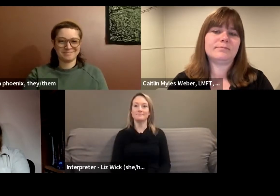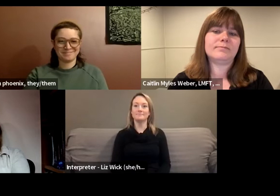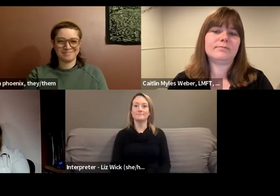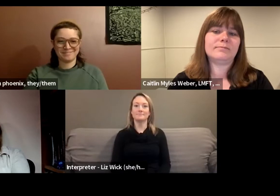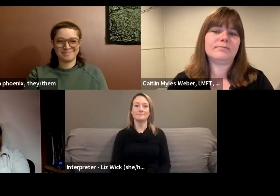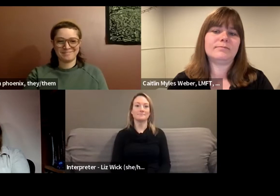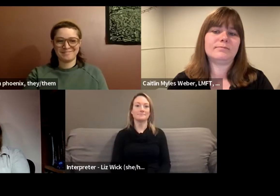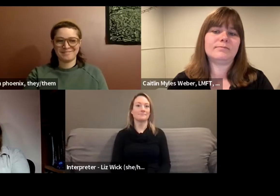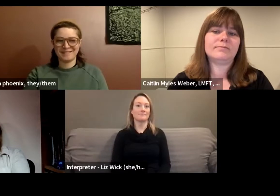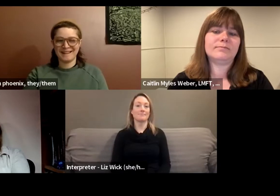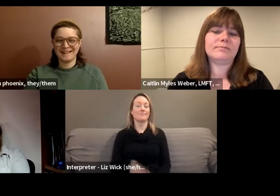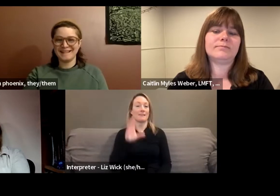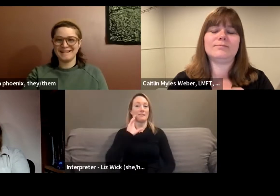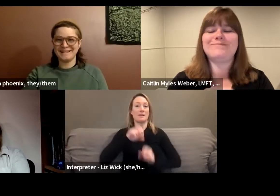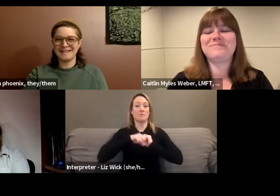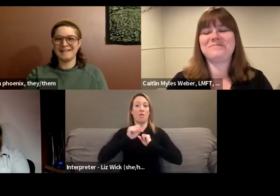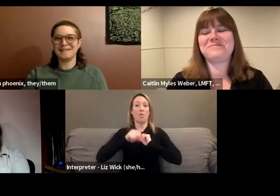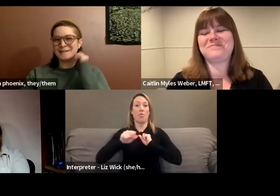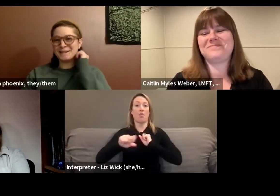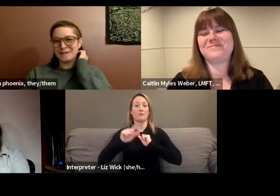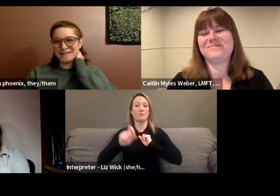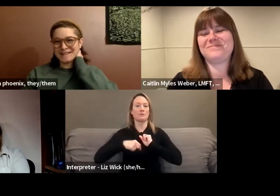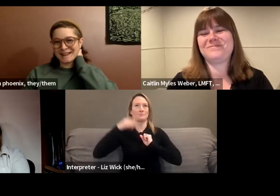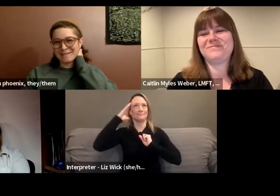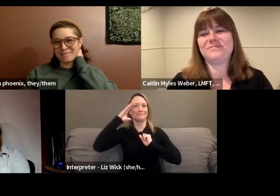And that was a rambling question, I'm sorry. I can start this time.